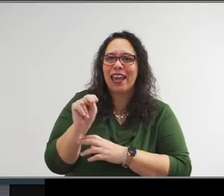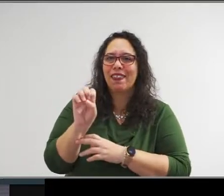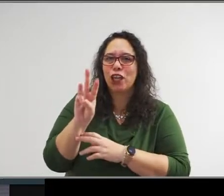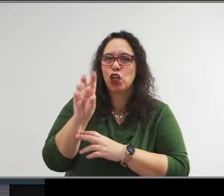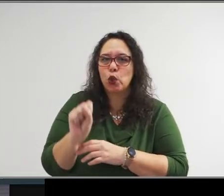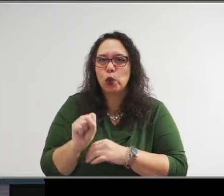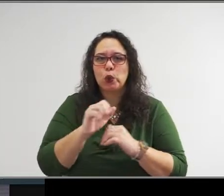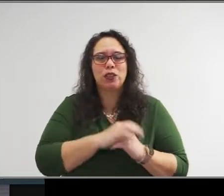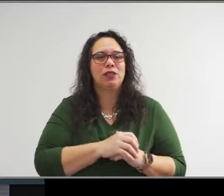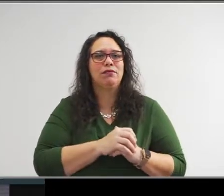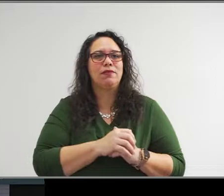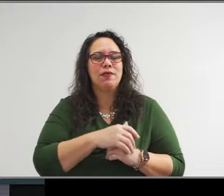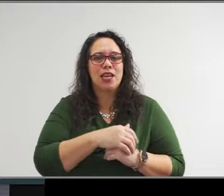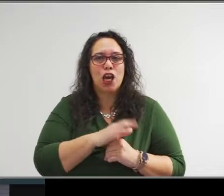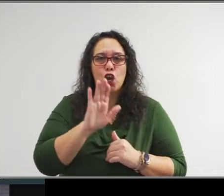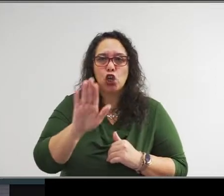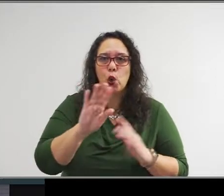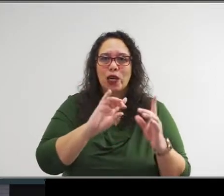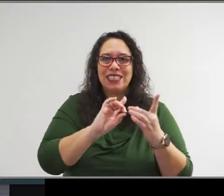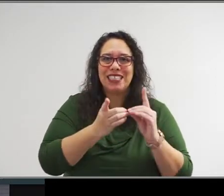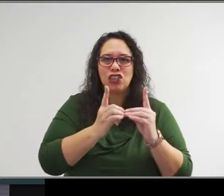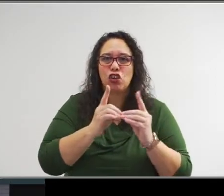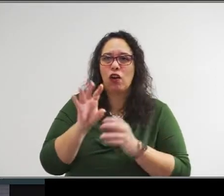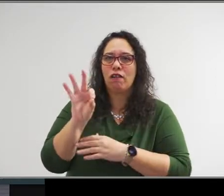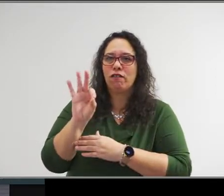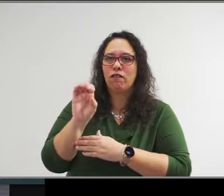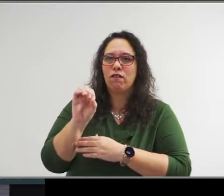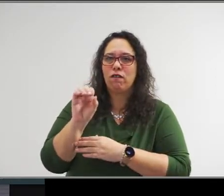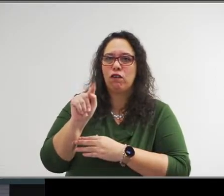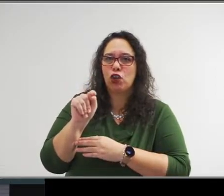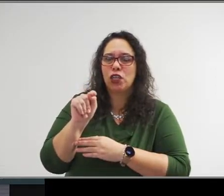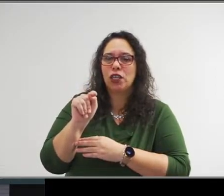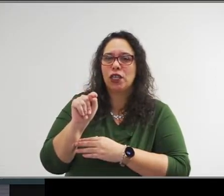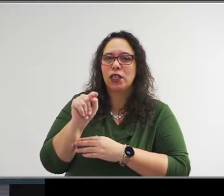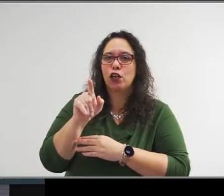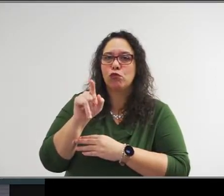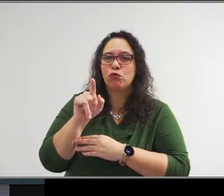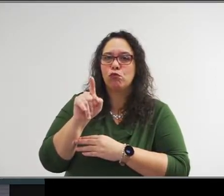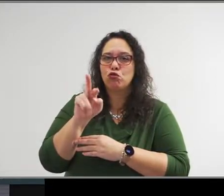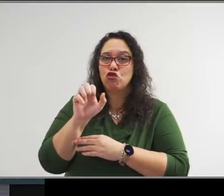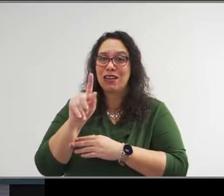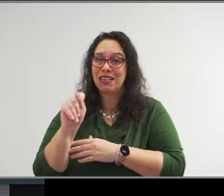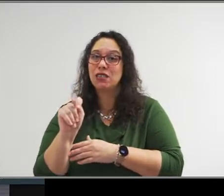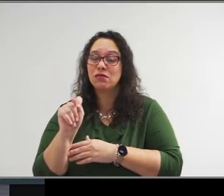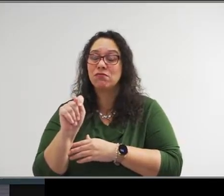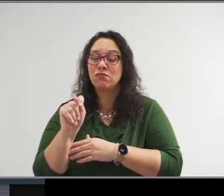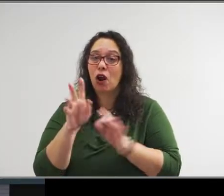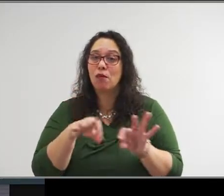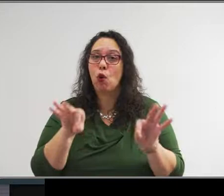and all of those things are relevant, real world things that matter right now,